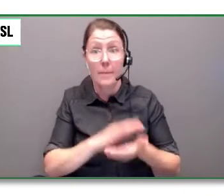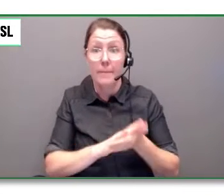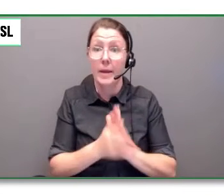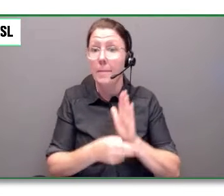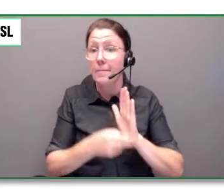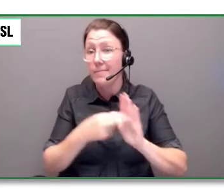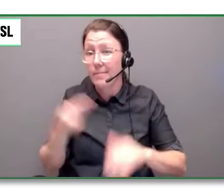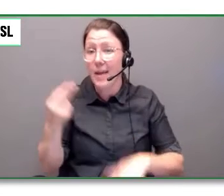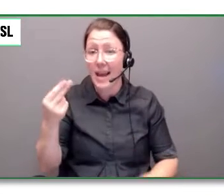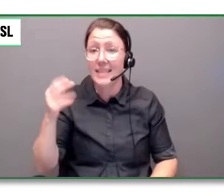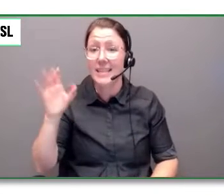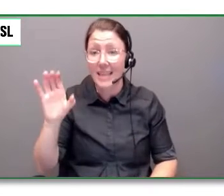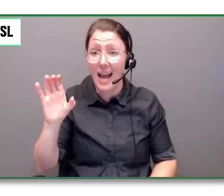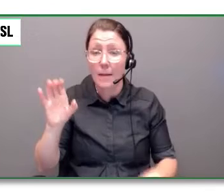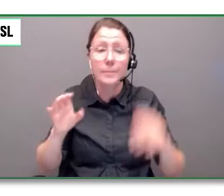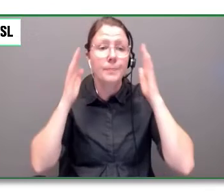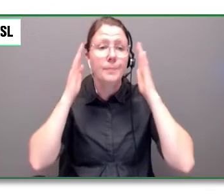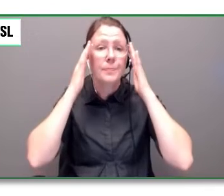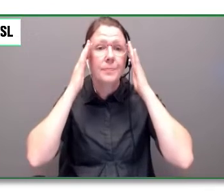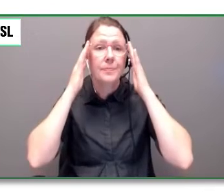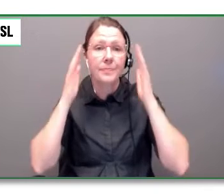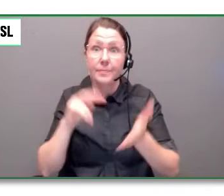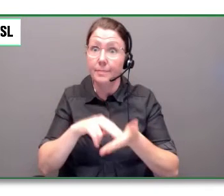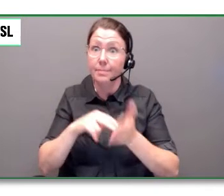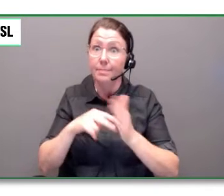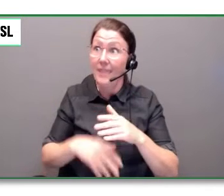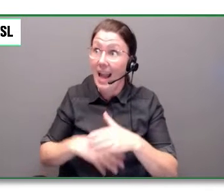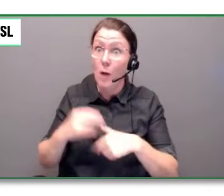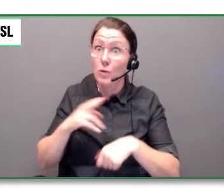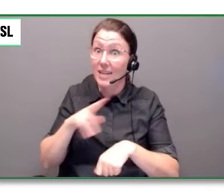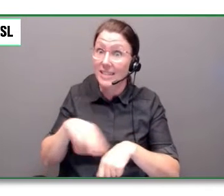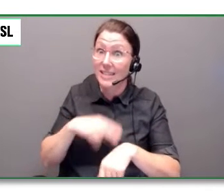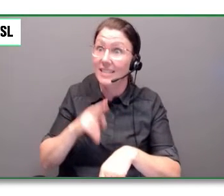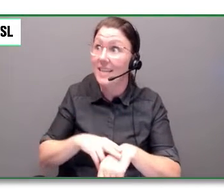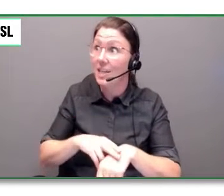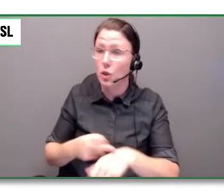that my accessing wilderness now requires collaboration." She directly